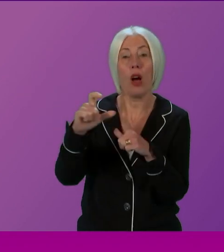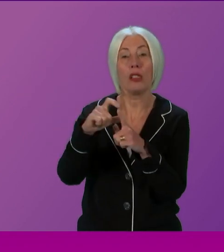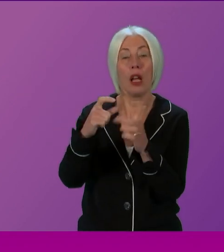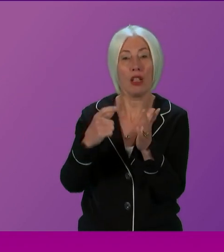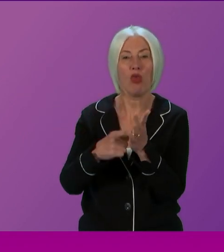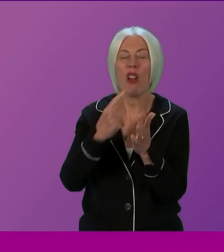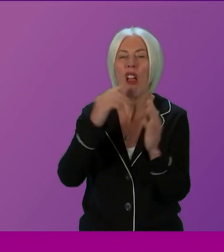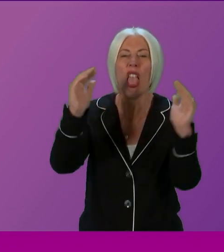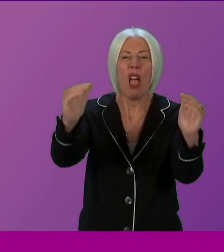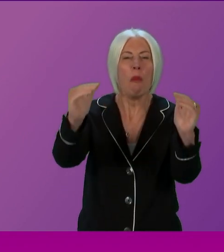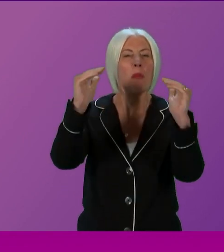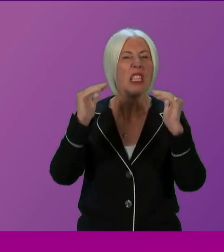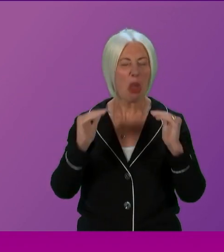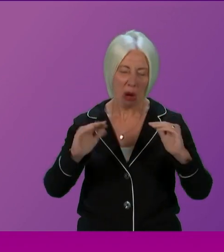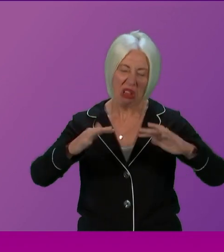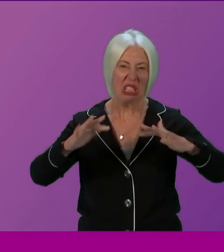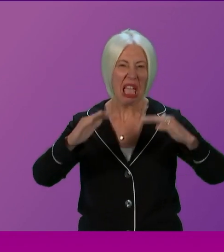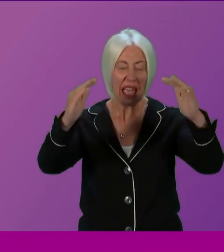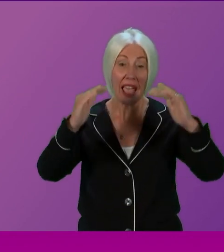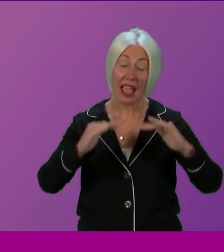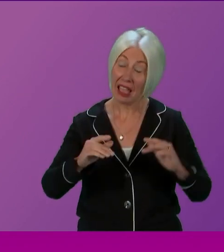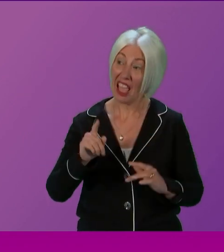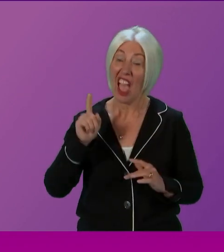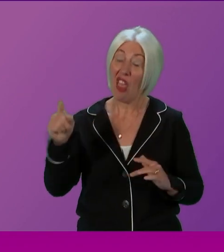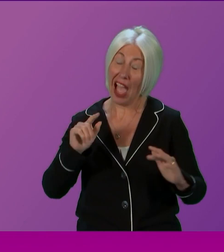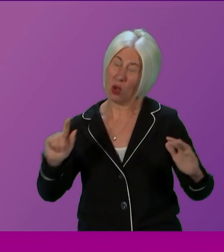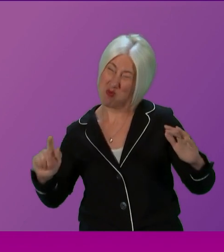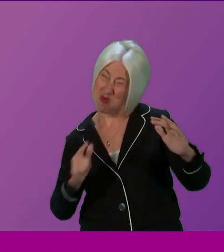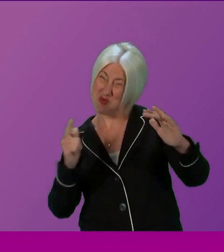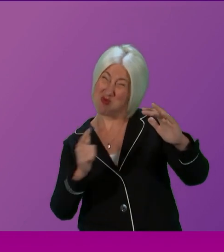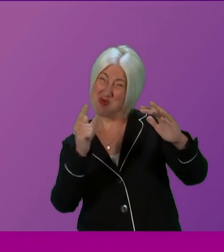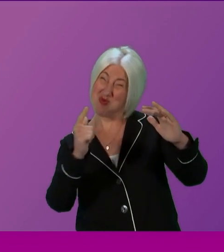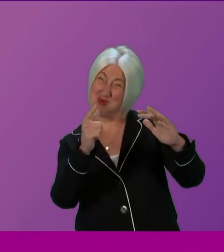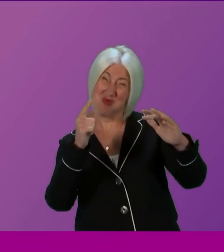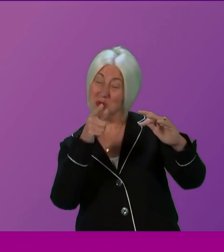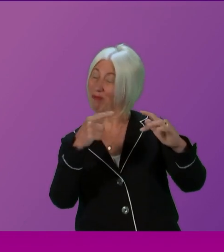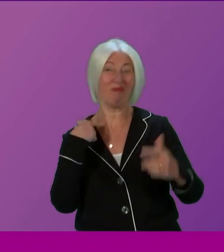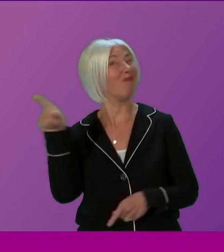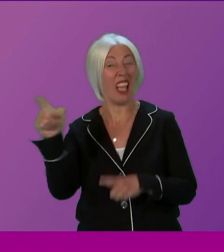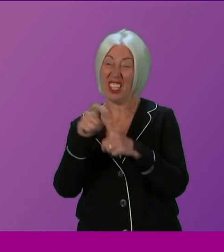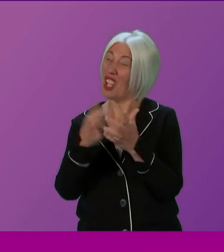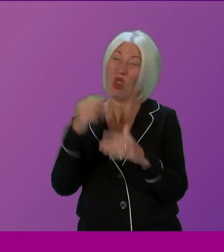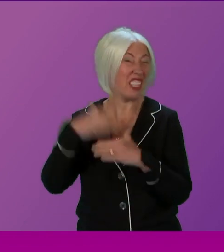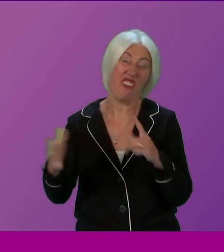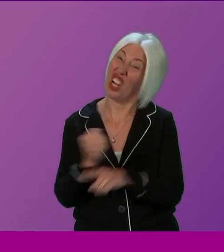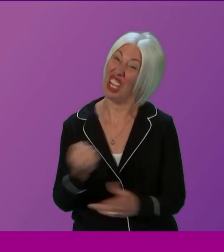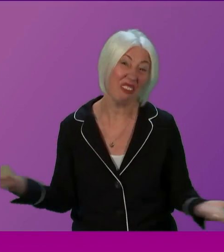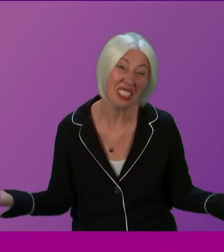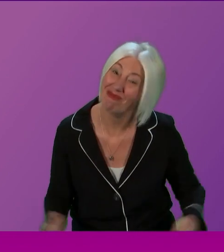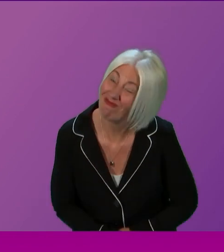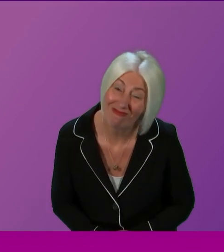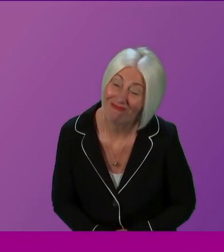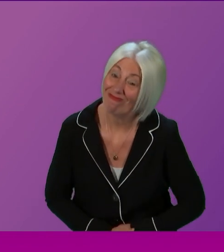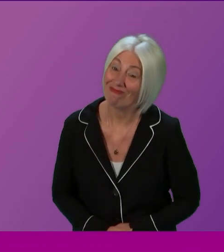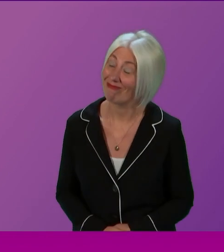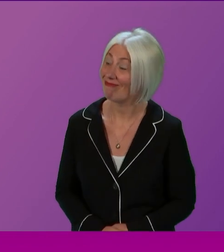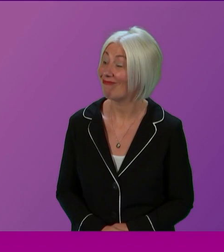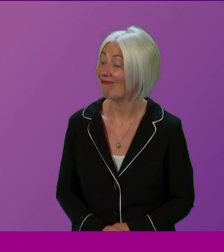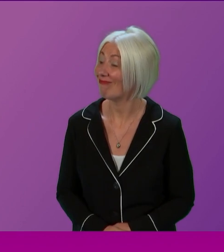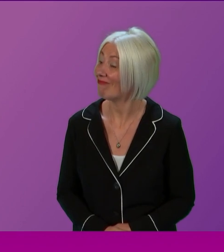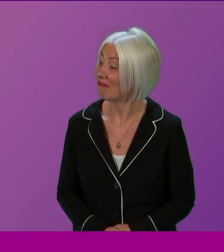mediocrity is, of course, a dizzy height that he has never come close to achieving. There is